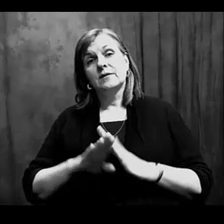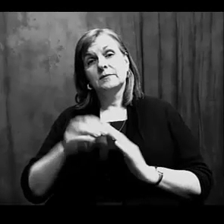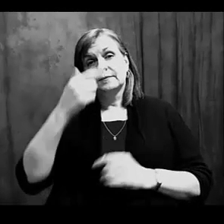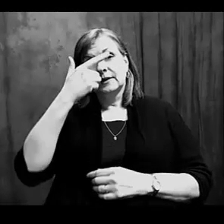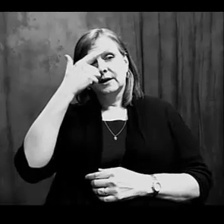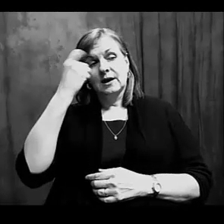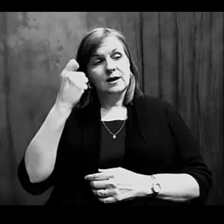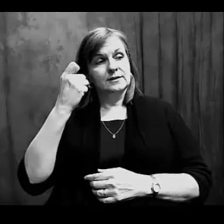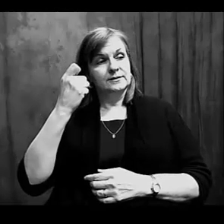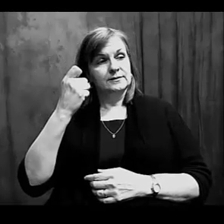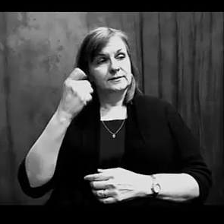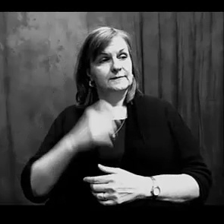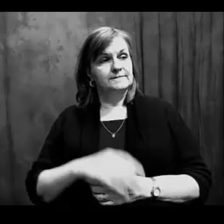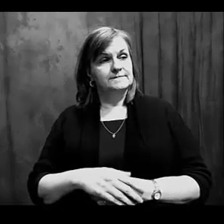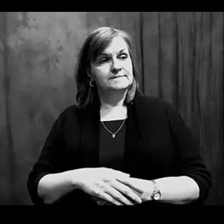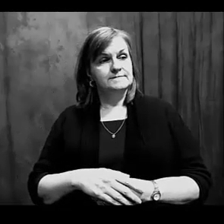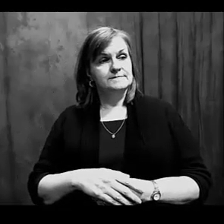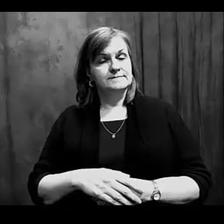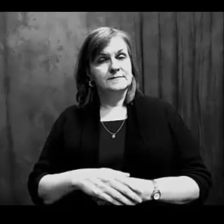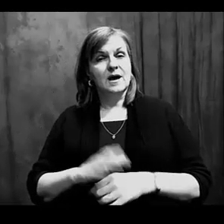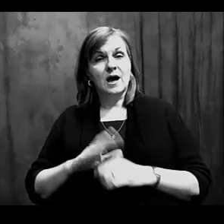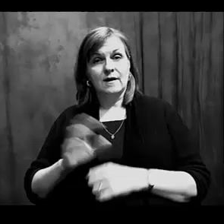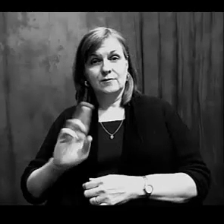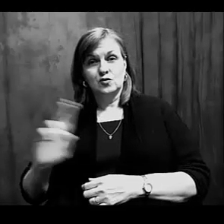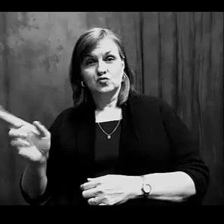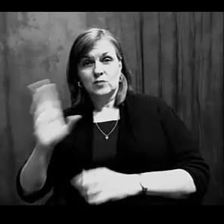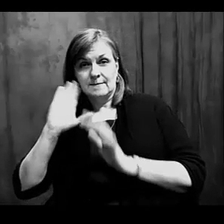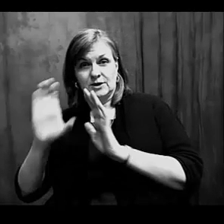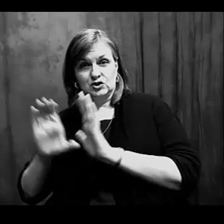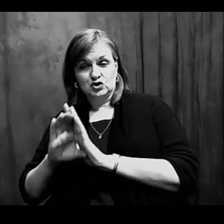because this